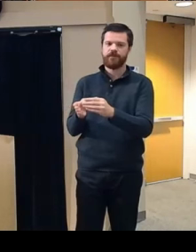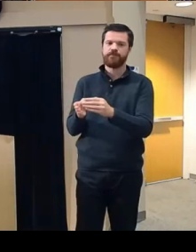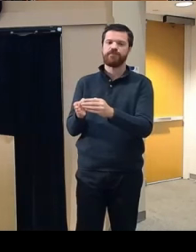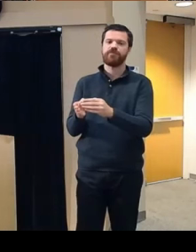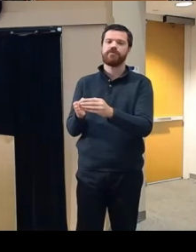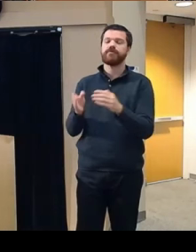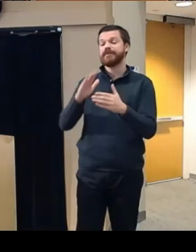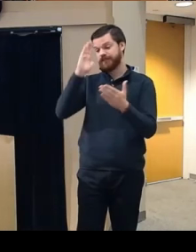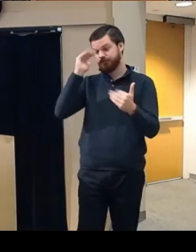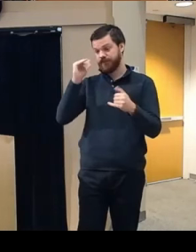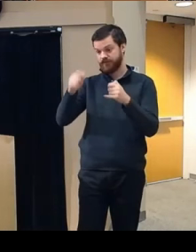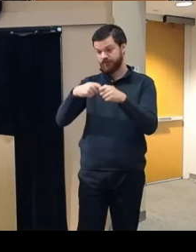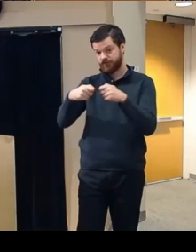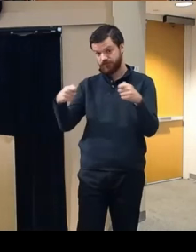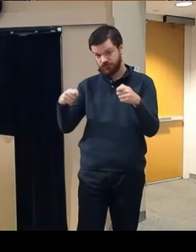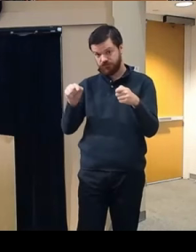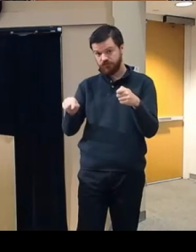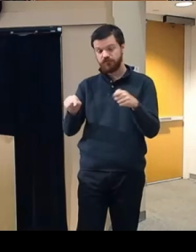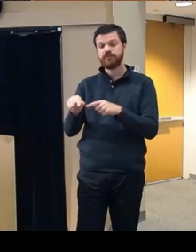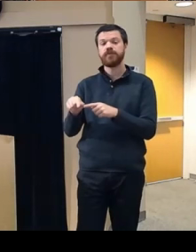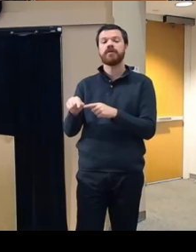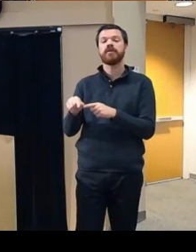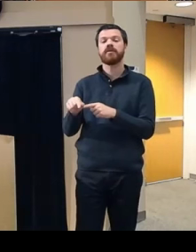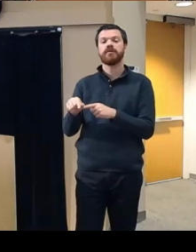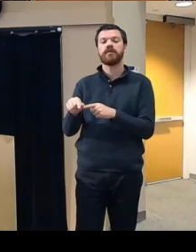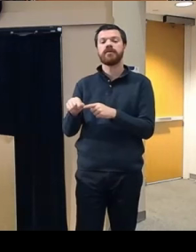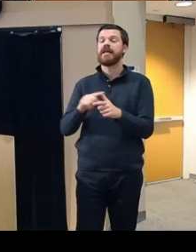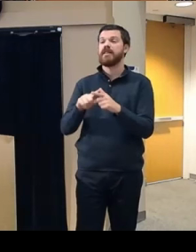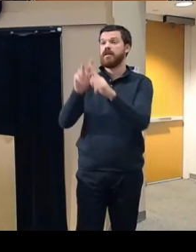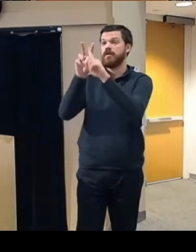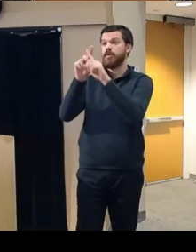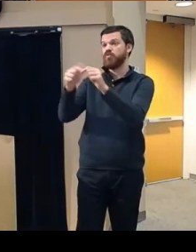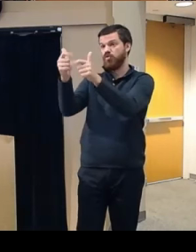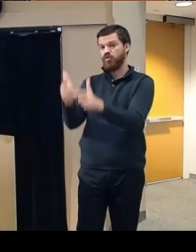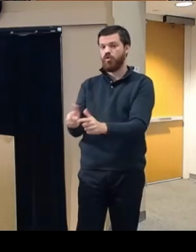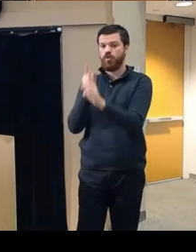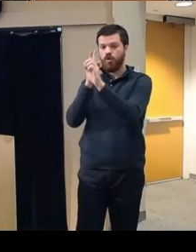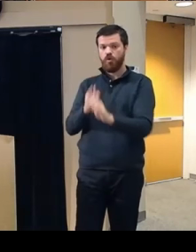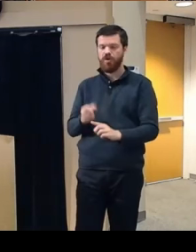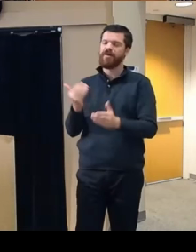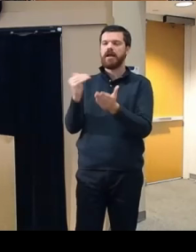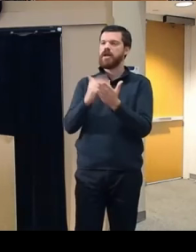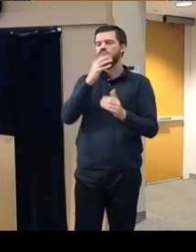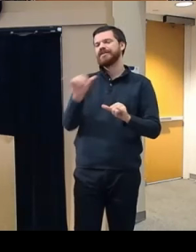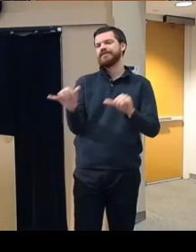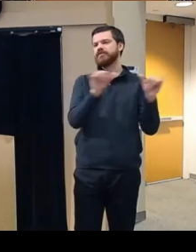end date apply that to all of my goals but again it looks very similar in terms of being able to